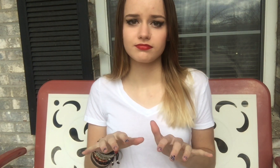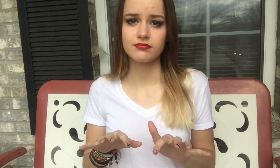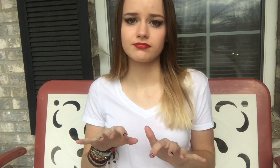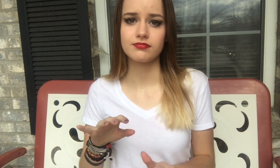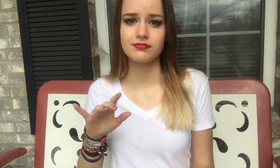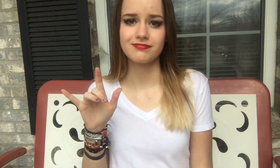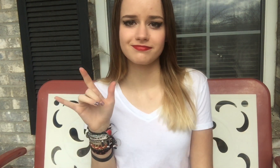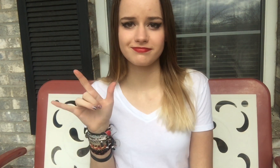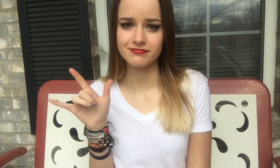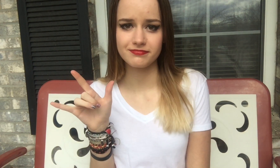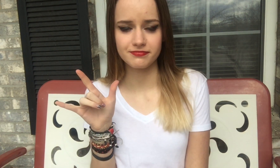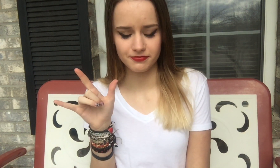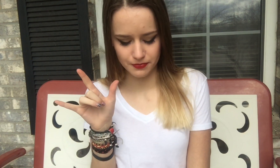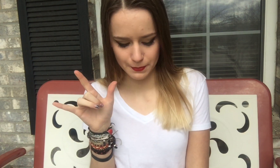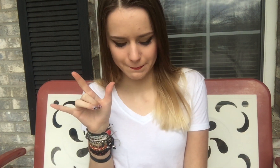*rock on*